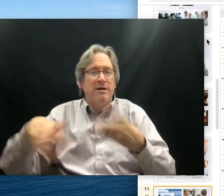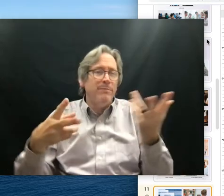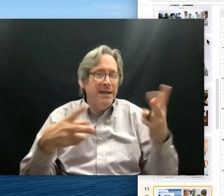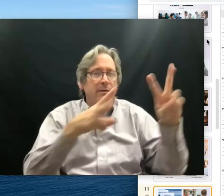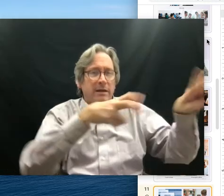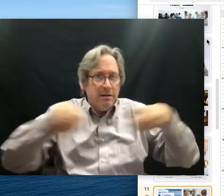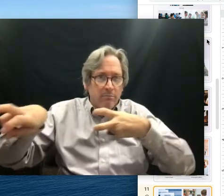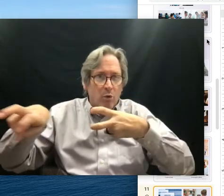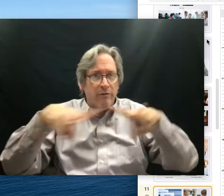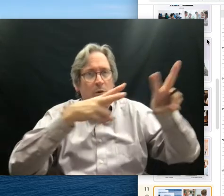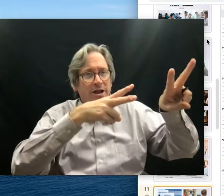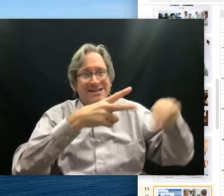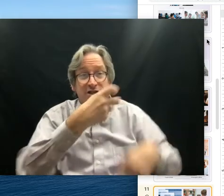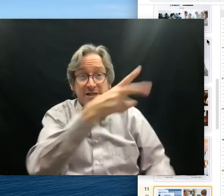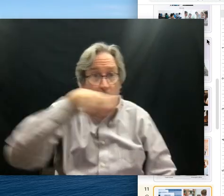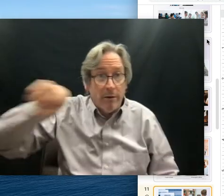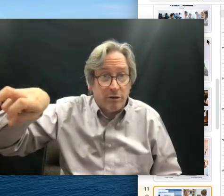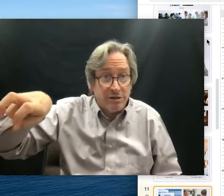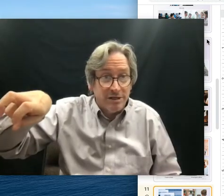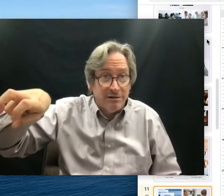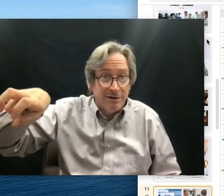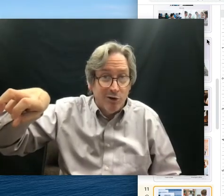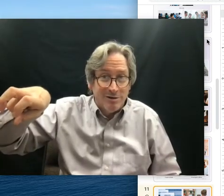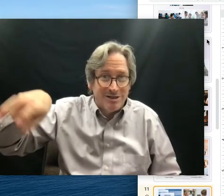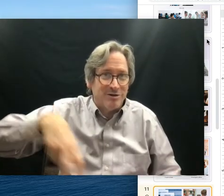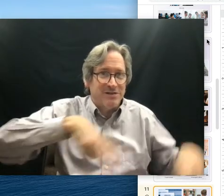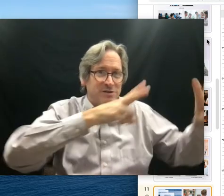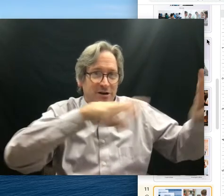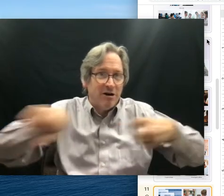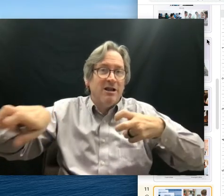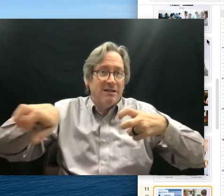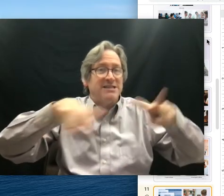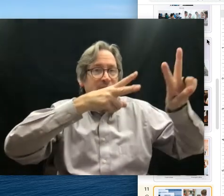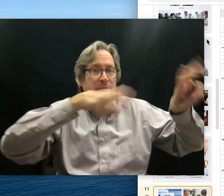meaning more than one it's just not one person who goes to the transfer center lots of people